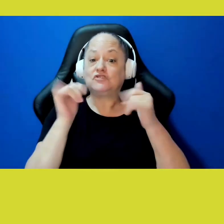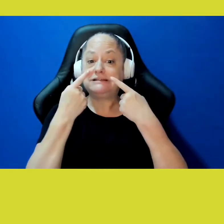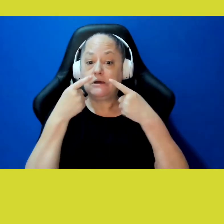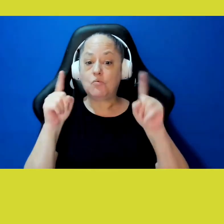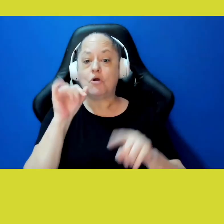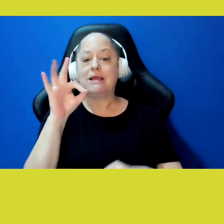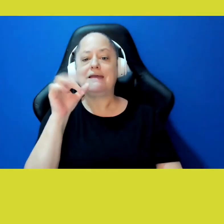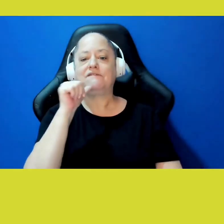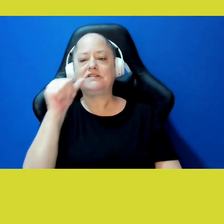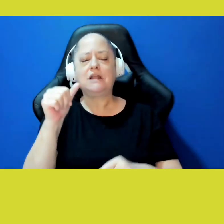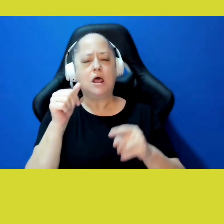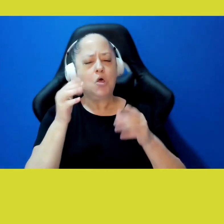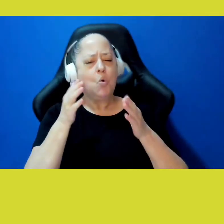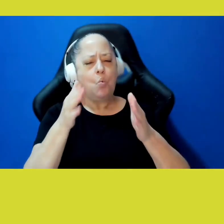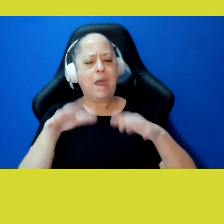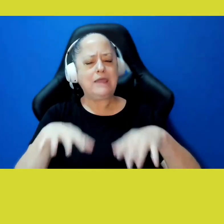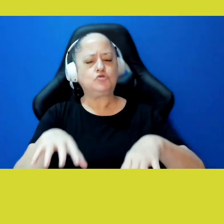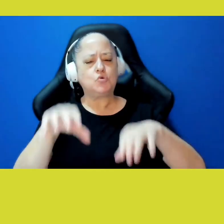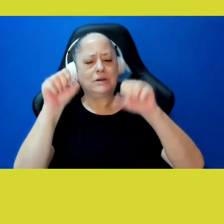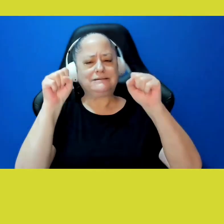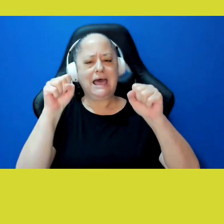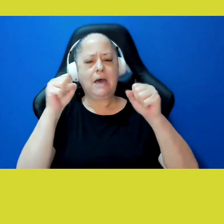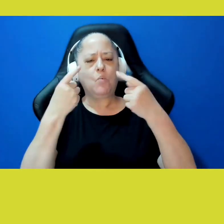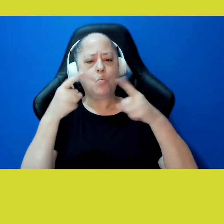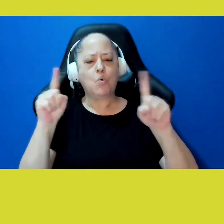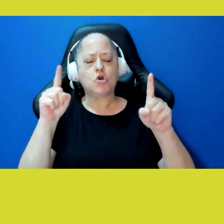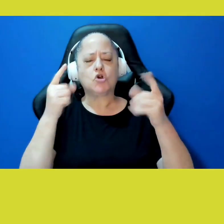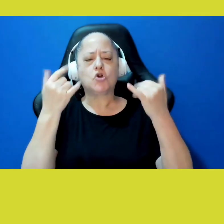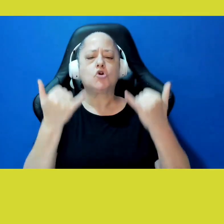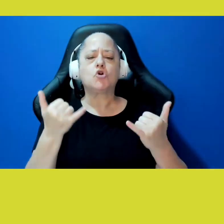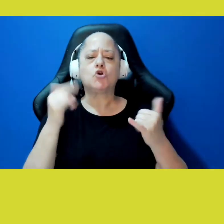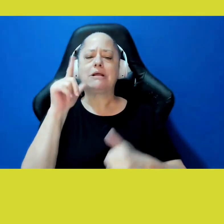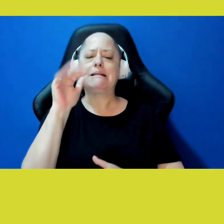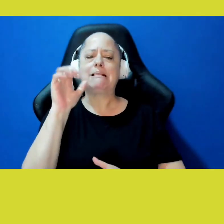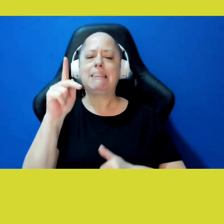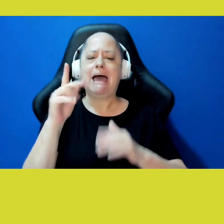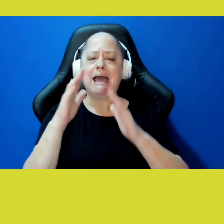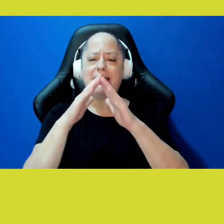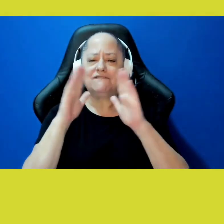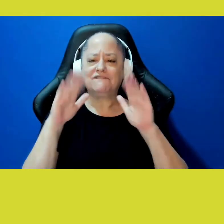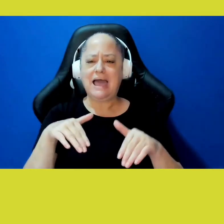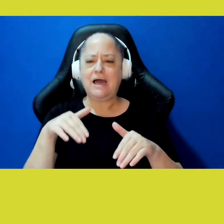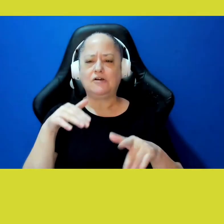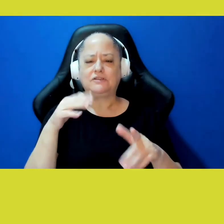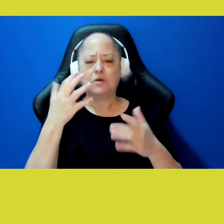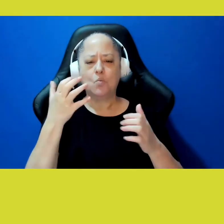to adapt it to have it work in the current lack of housing um and i guess i want to point out this difference